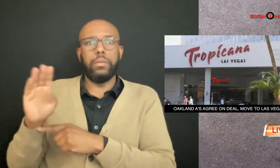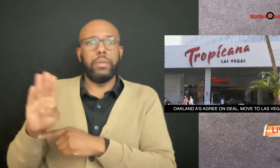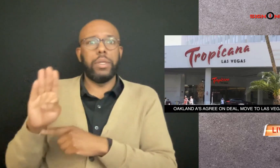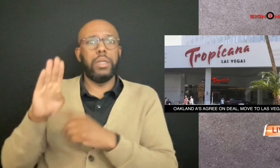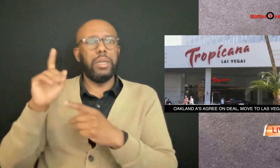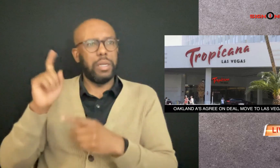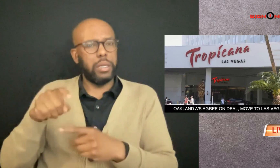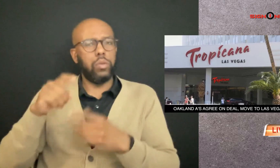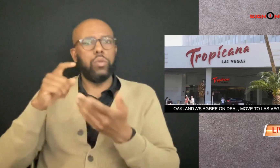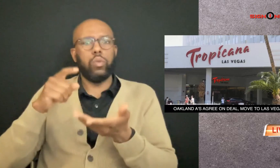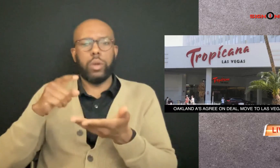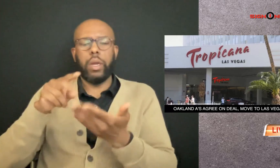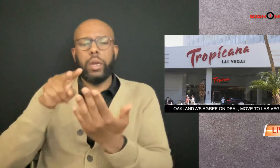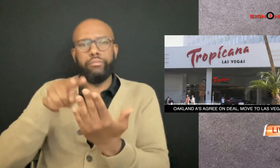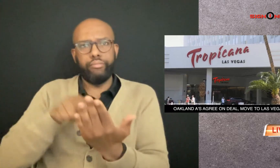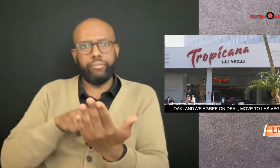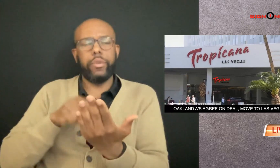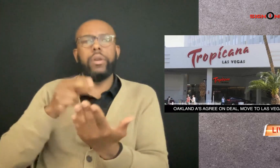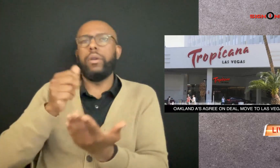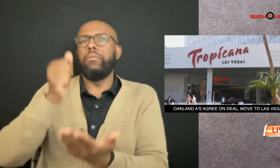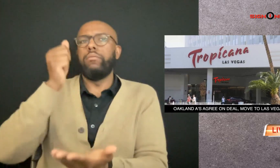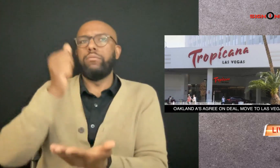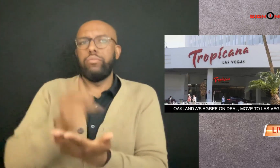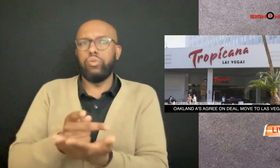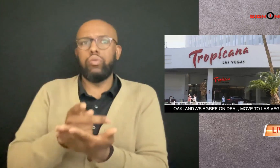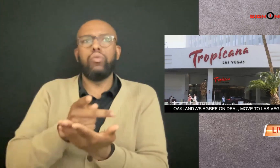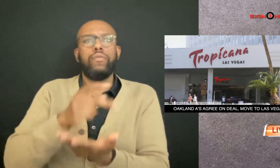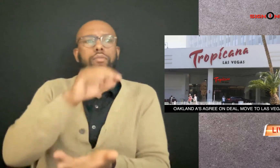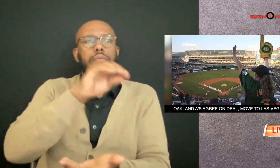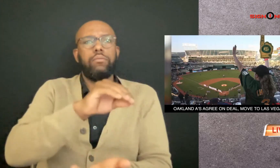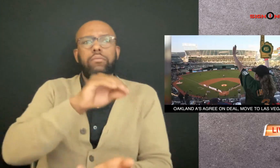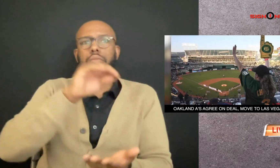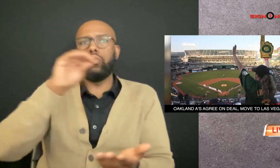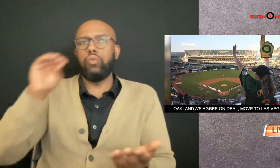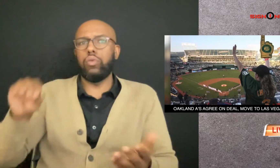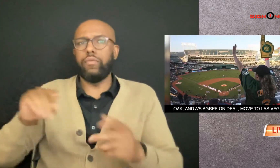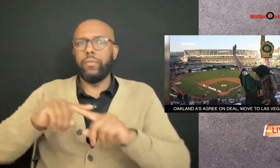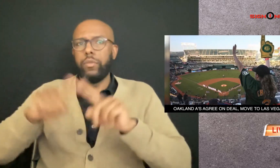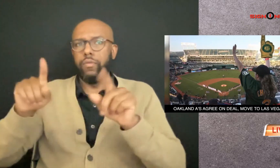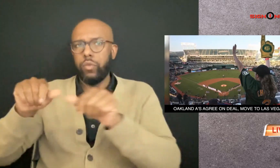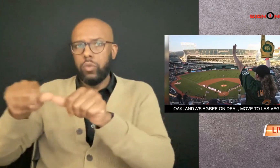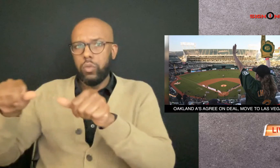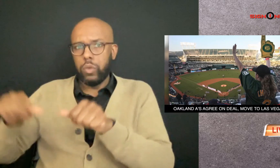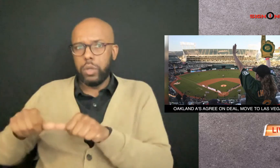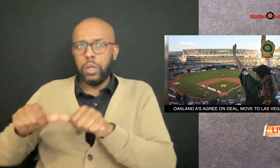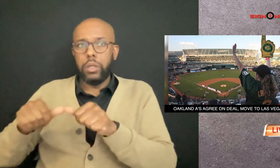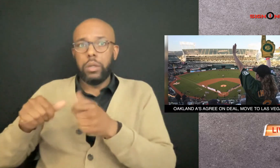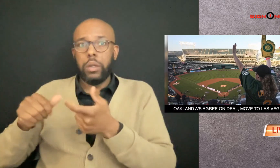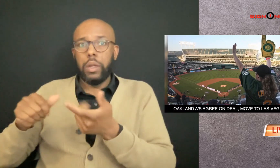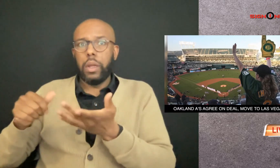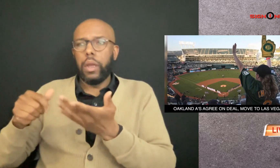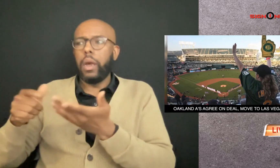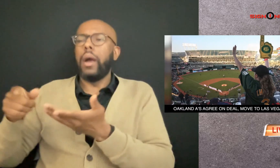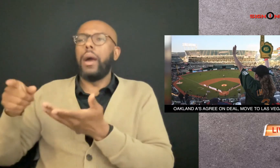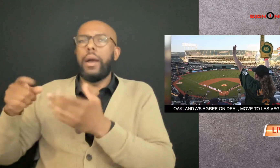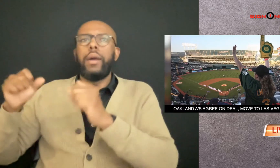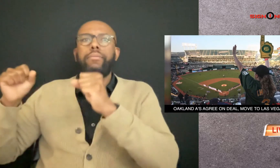baseball needs to approve the relocation and public financing legislation needs to be passed